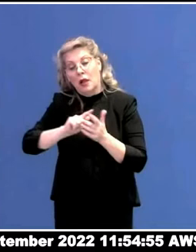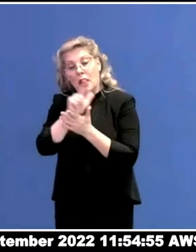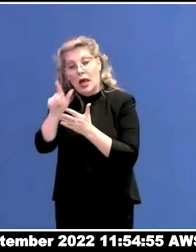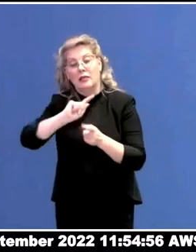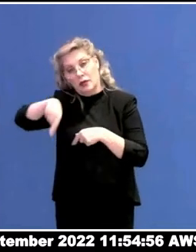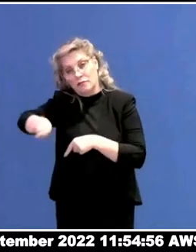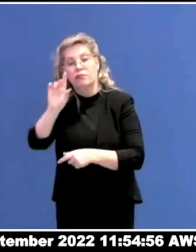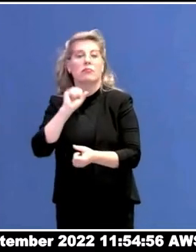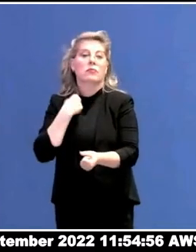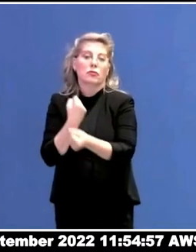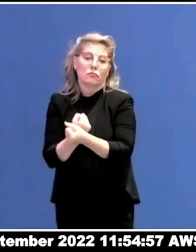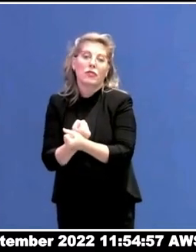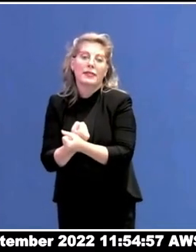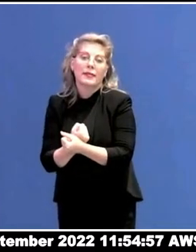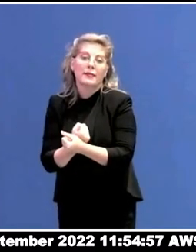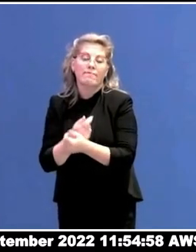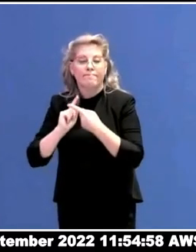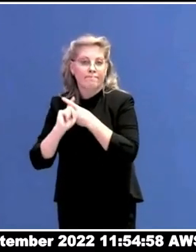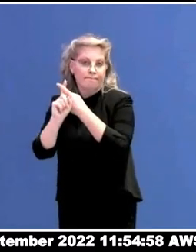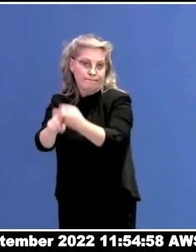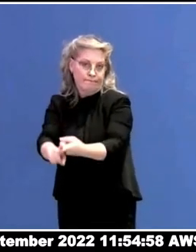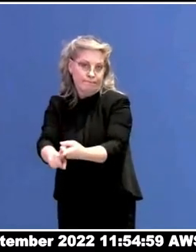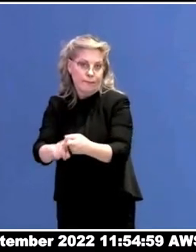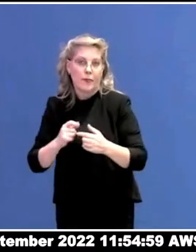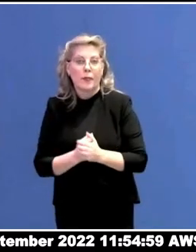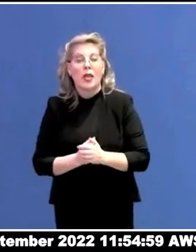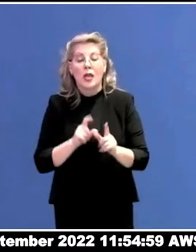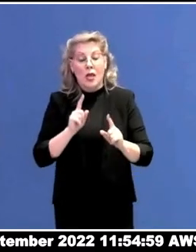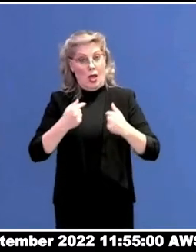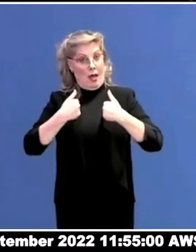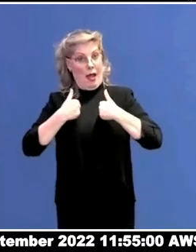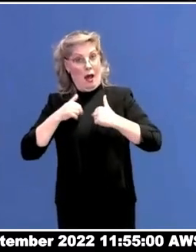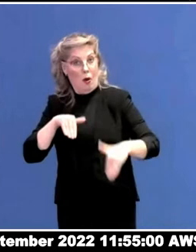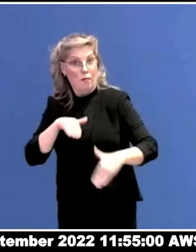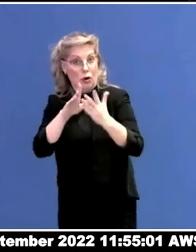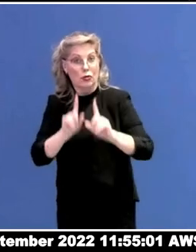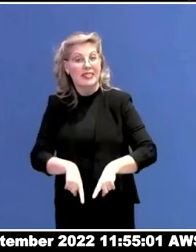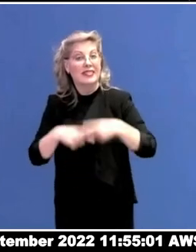But what we did different is that we listened, we validated, we disabled, and we